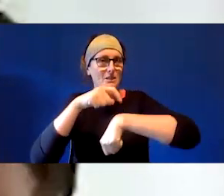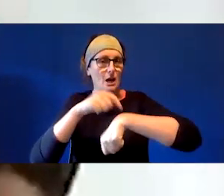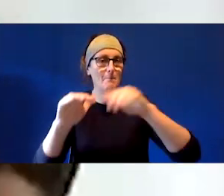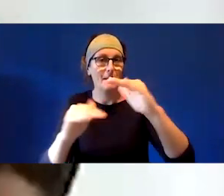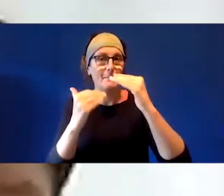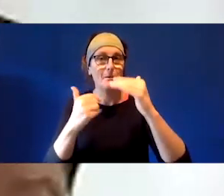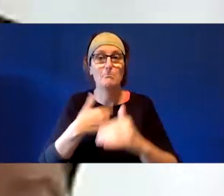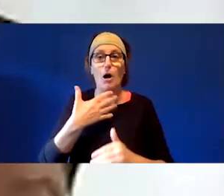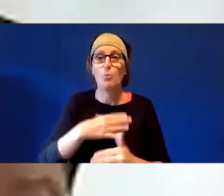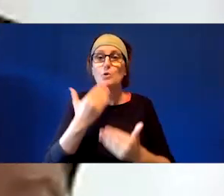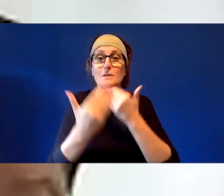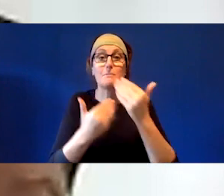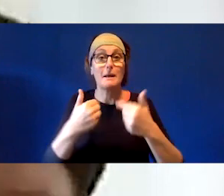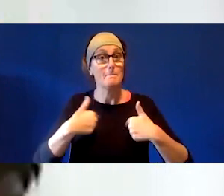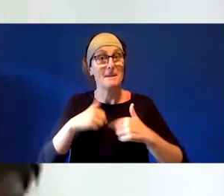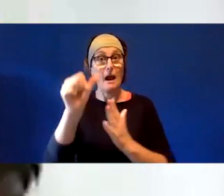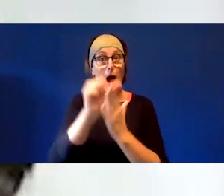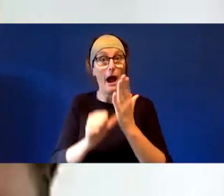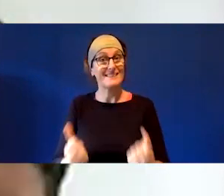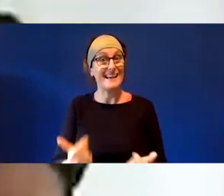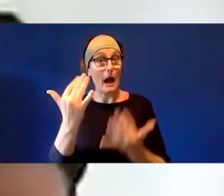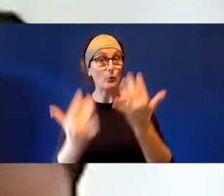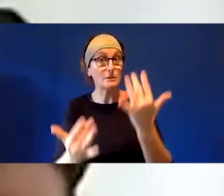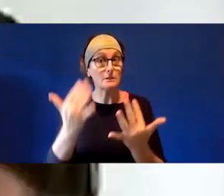I'm not an arts accountant, all those I can use MYOB, Xero, and I